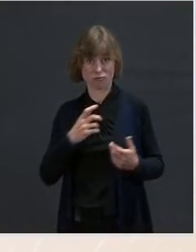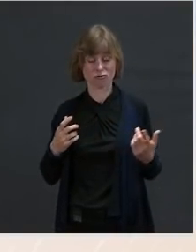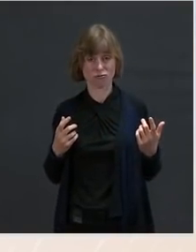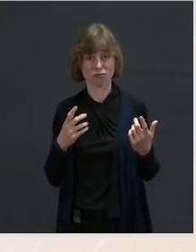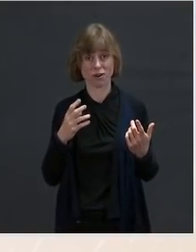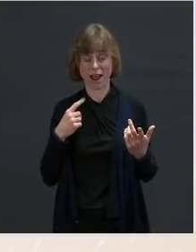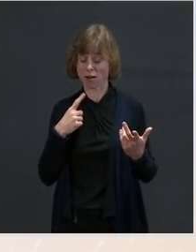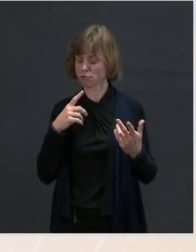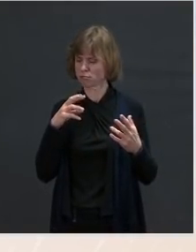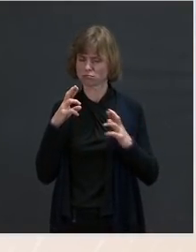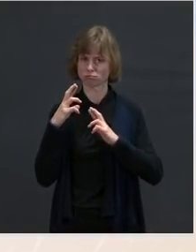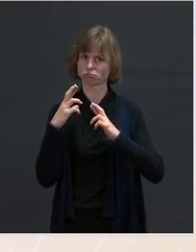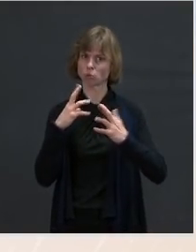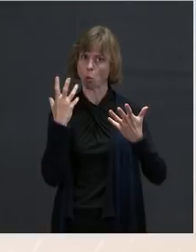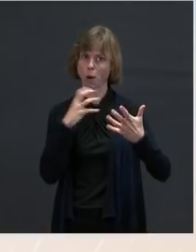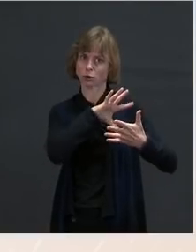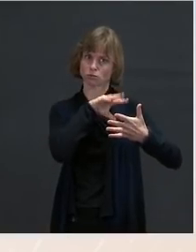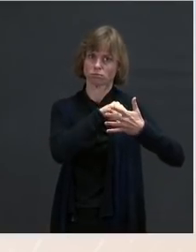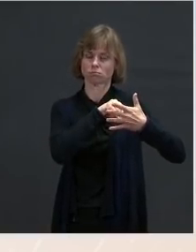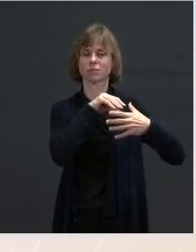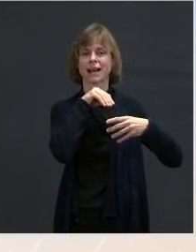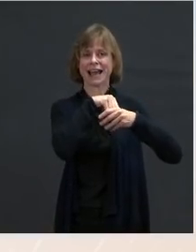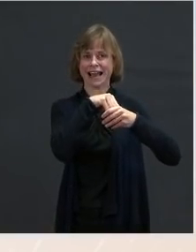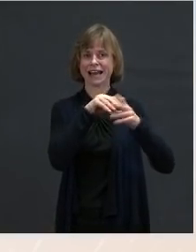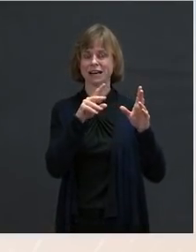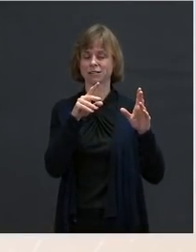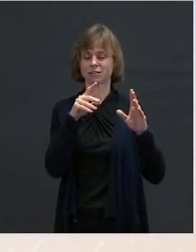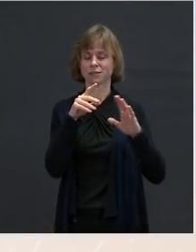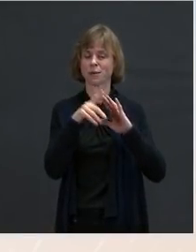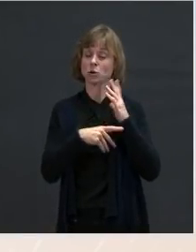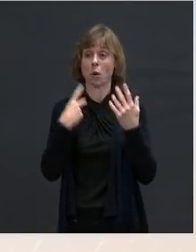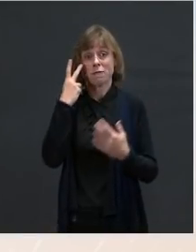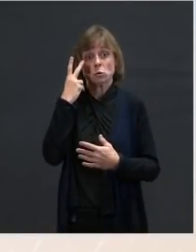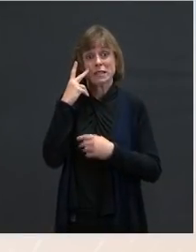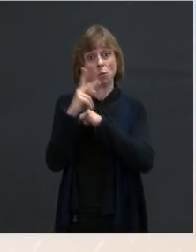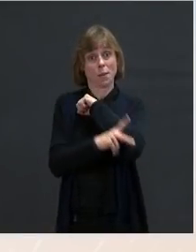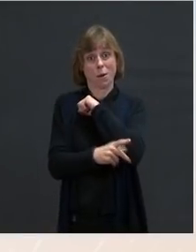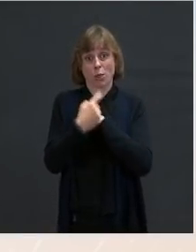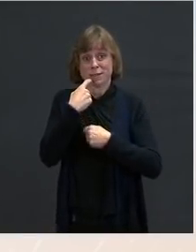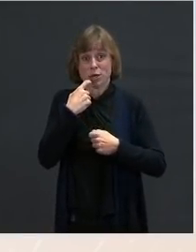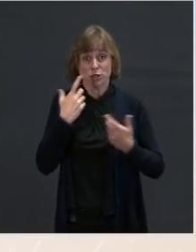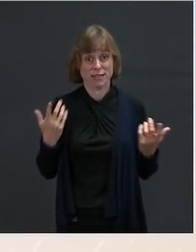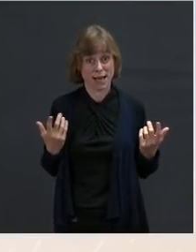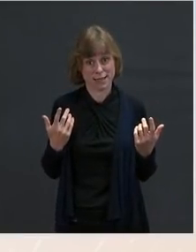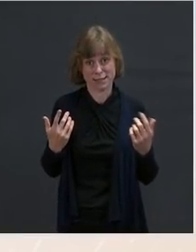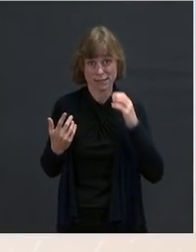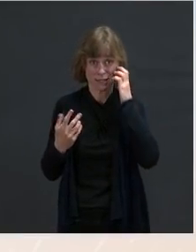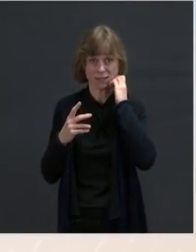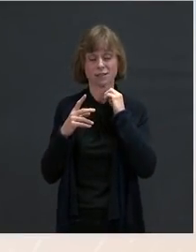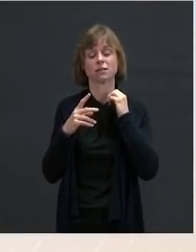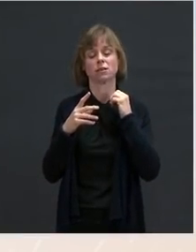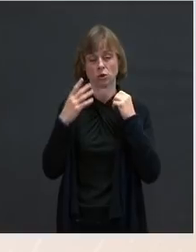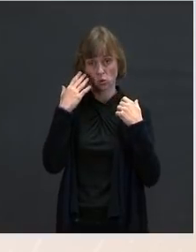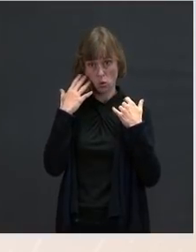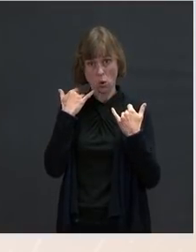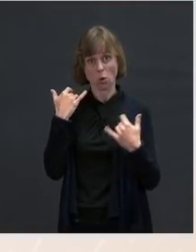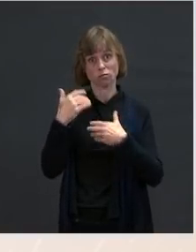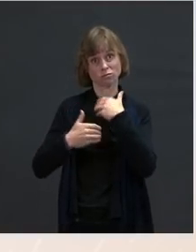But we'll see what the parliamentarian says. That process, as you noted, Kaitlan, is underway now -- the "Byrd bath," as they call it --